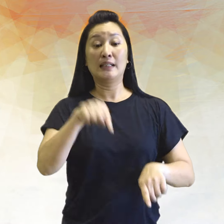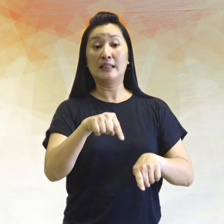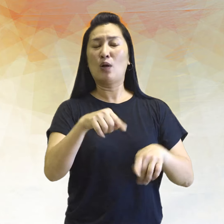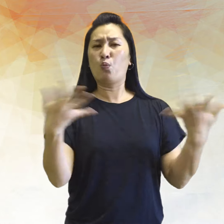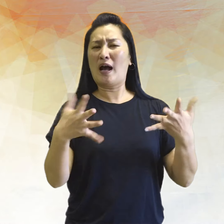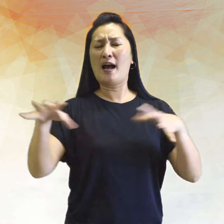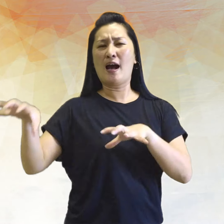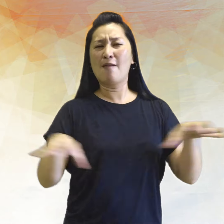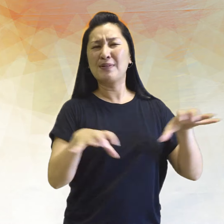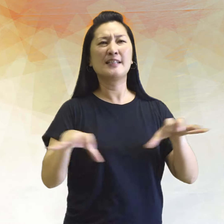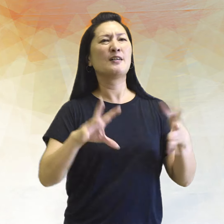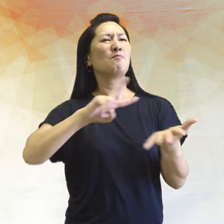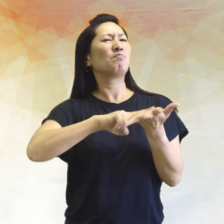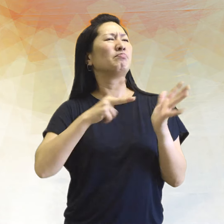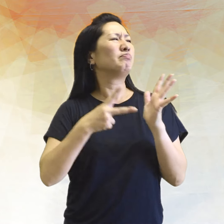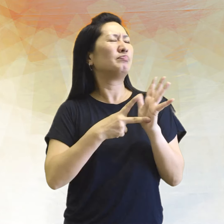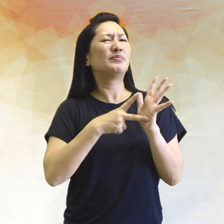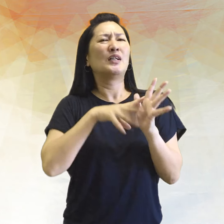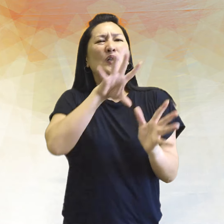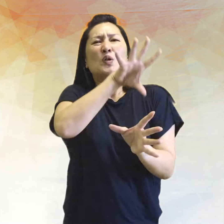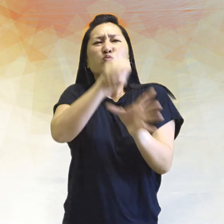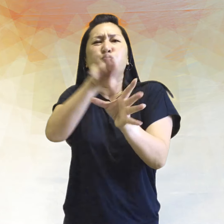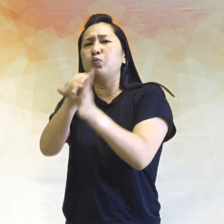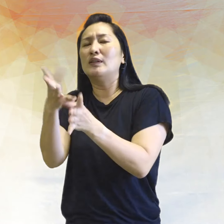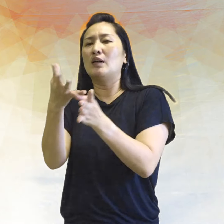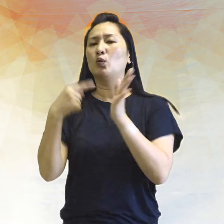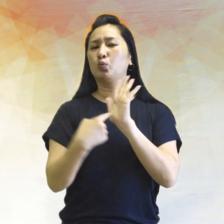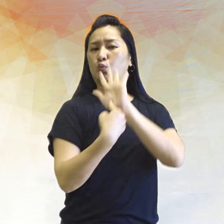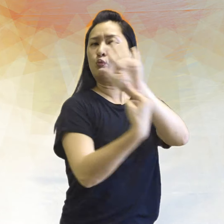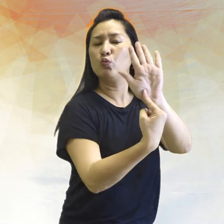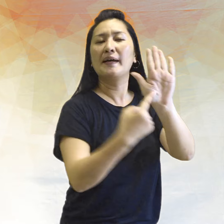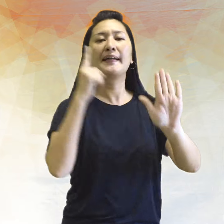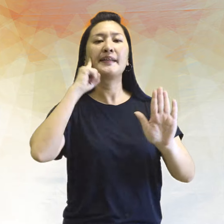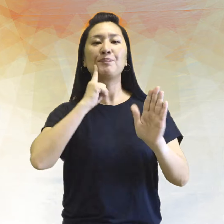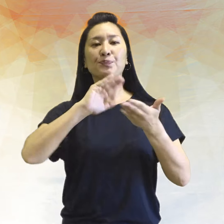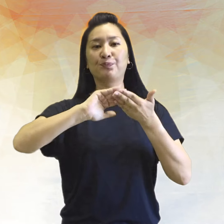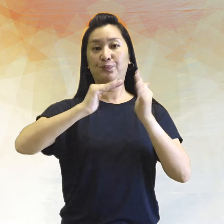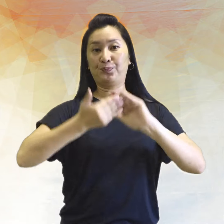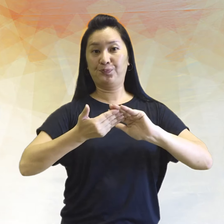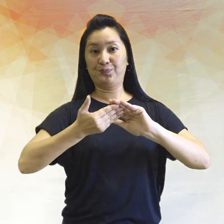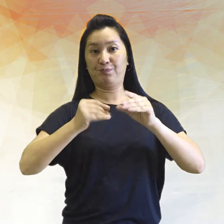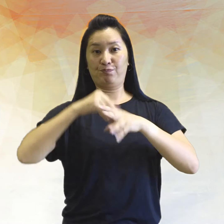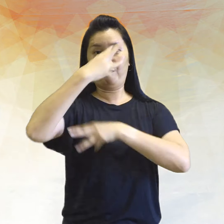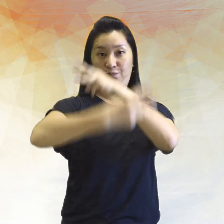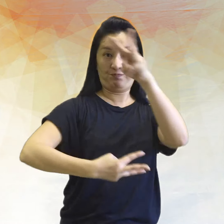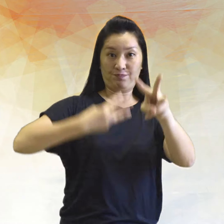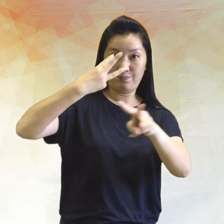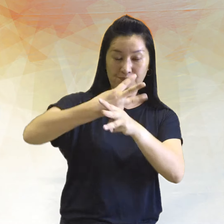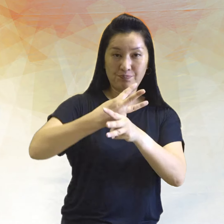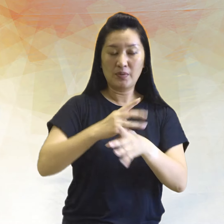IWD is celebrated through various activities by the respective Deaf communities worldwide.